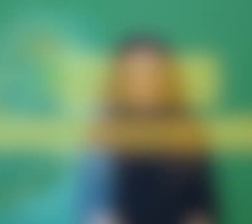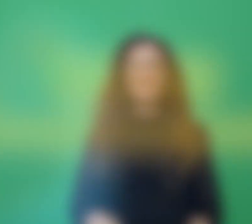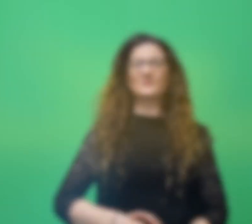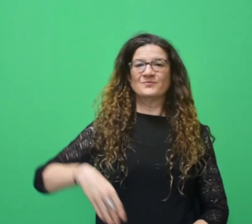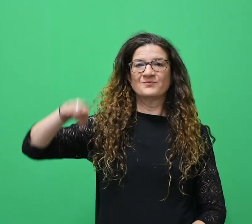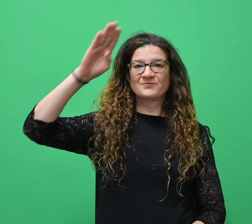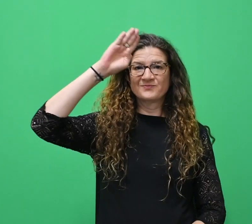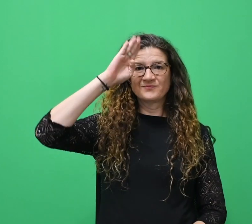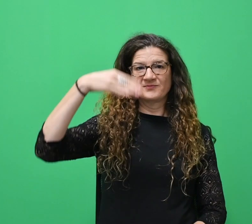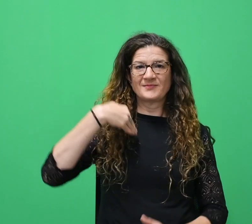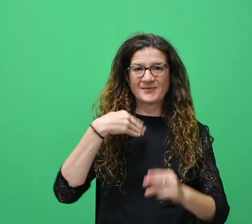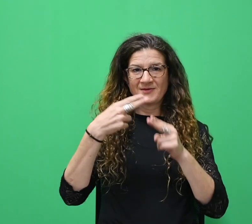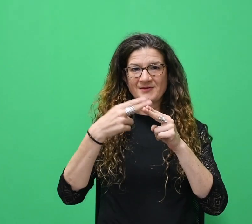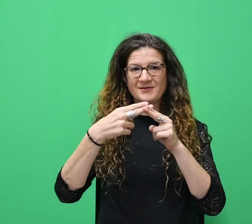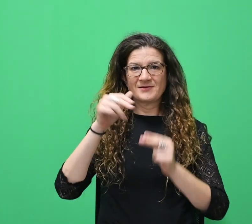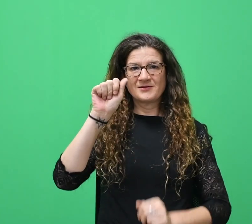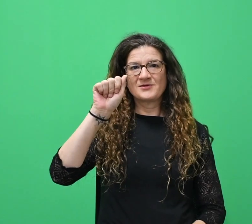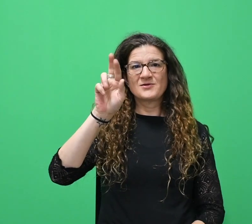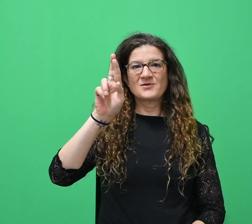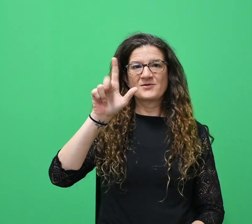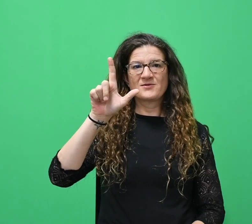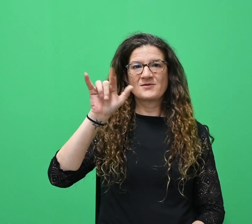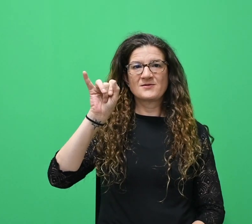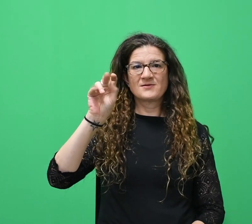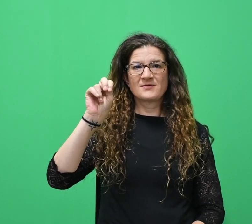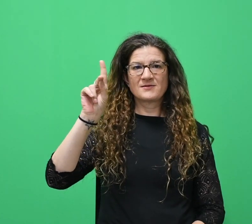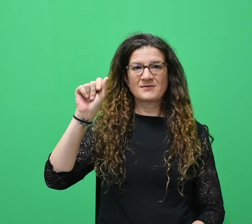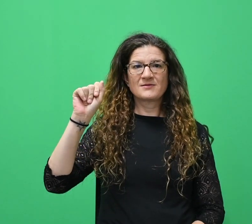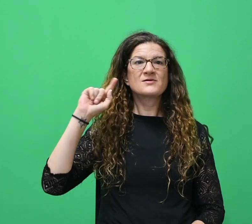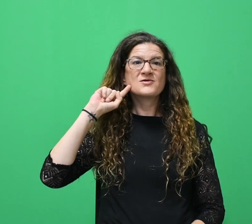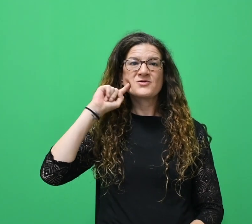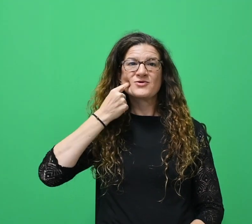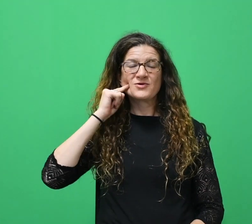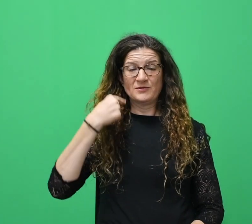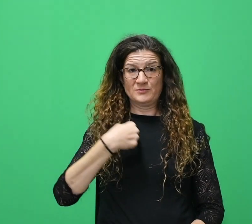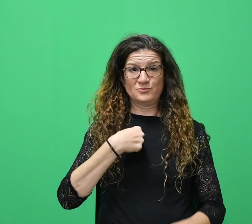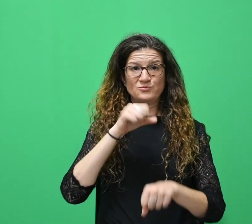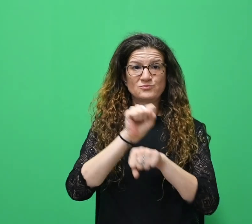Hello, my name is Arlinda and